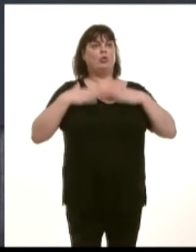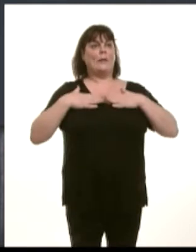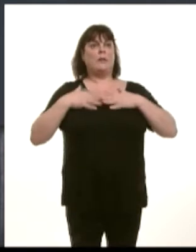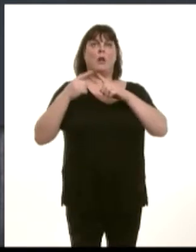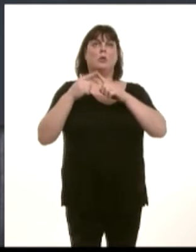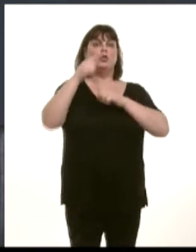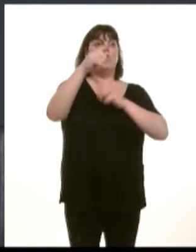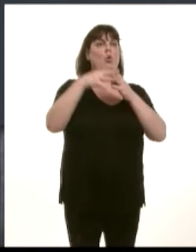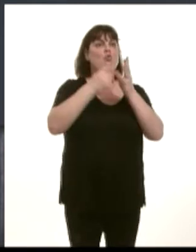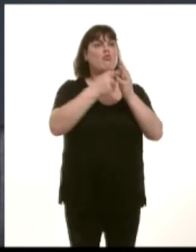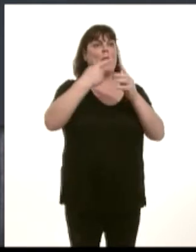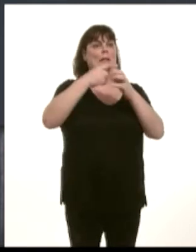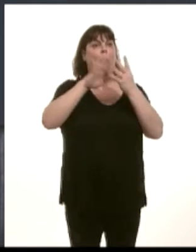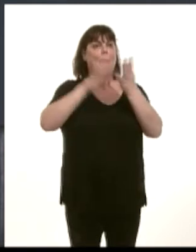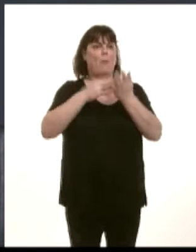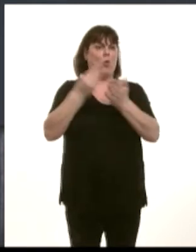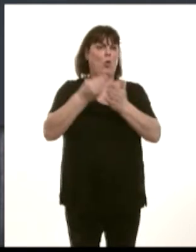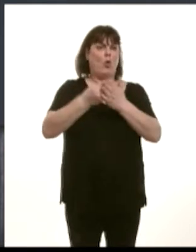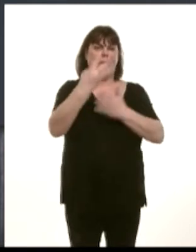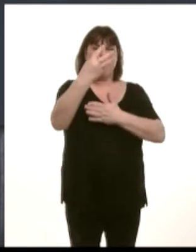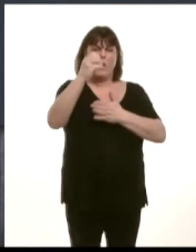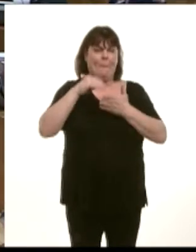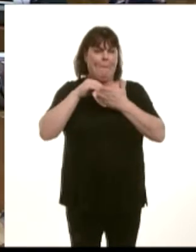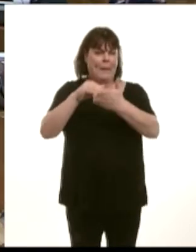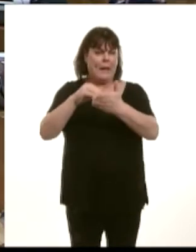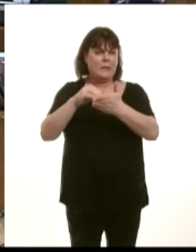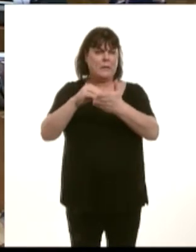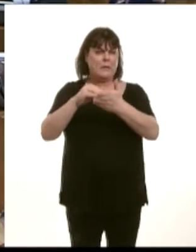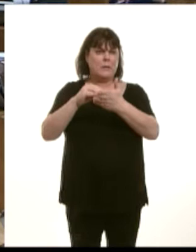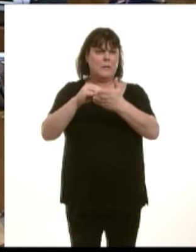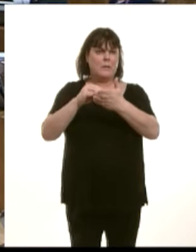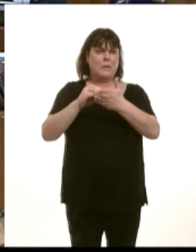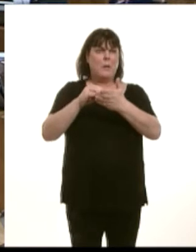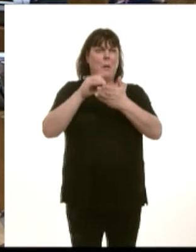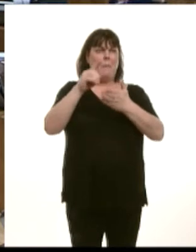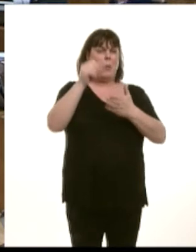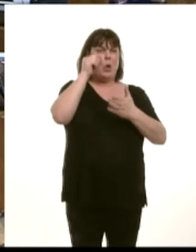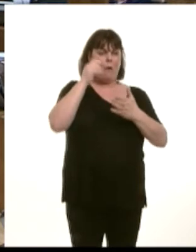going to cost £40 million, but won’t improve the time taken on the link, which is almost four hours, between Bangor and Cardiff.